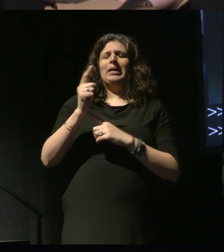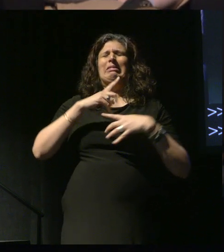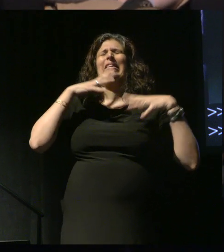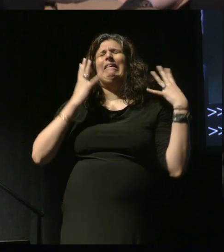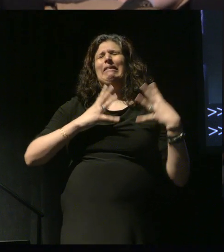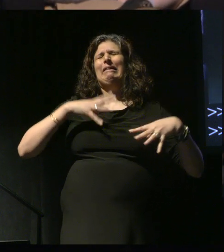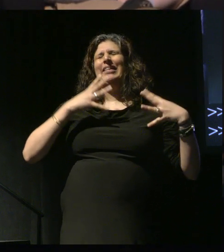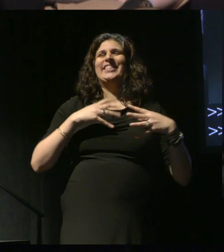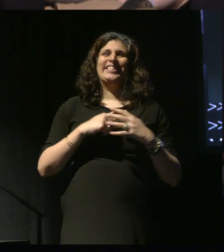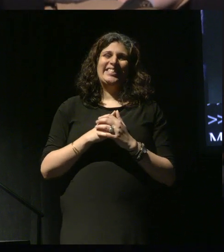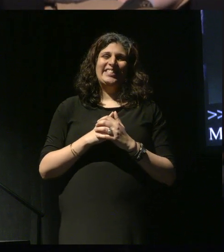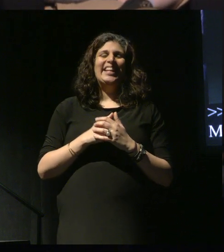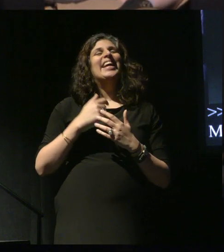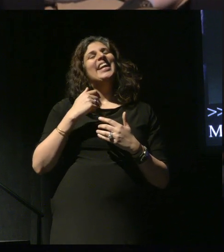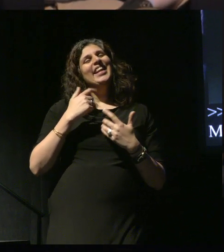Yeah, thanks for saying so, you know,